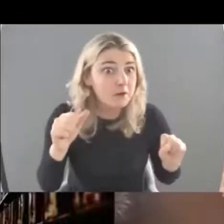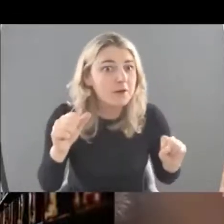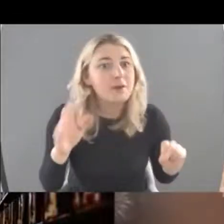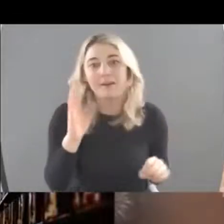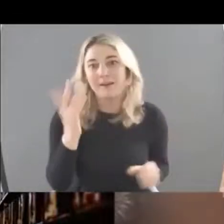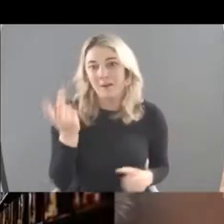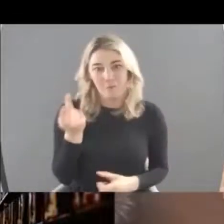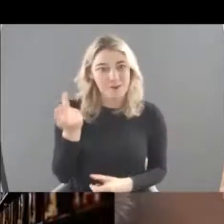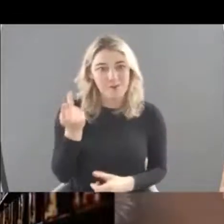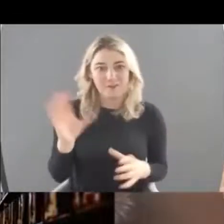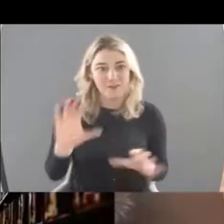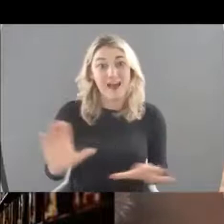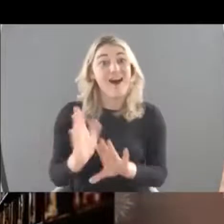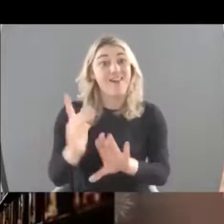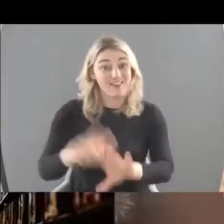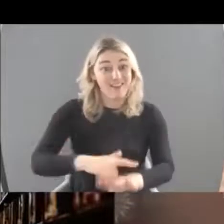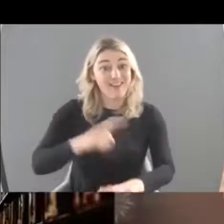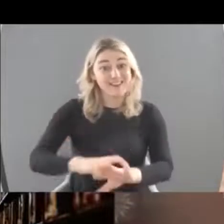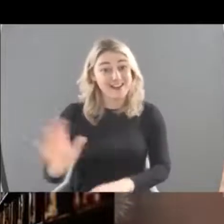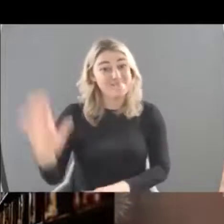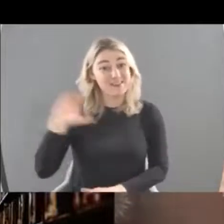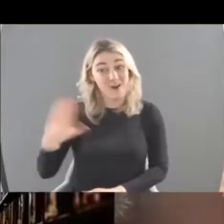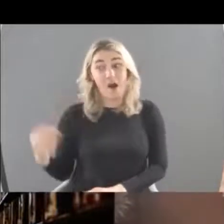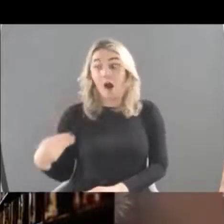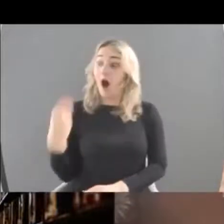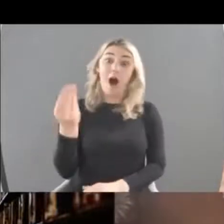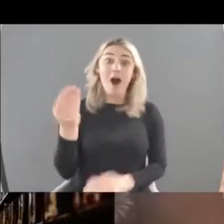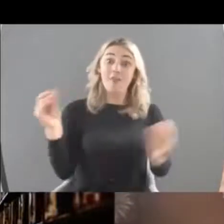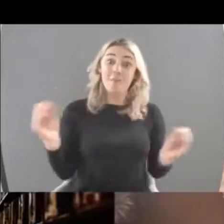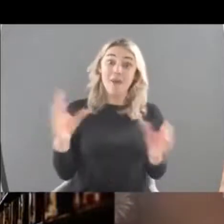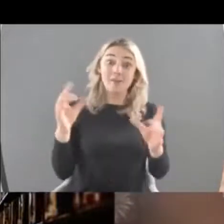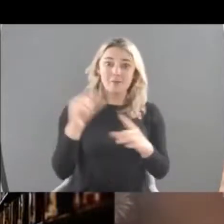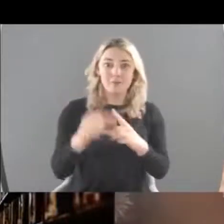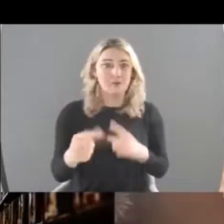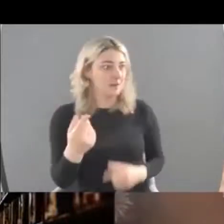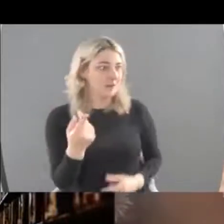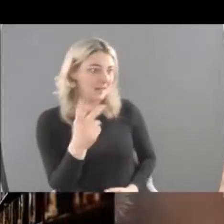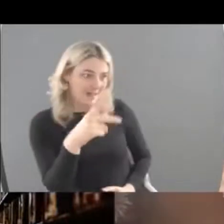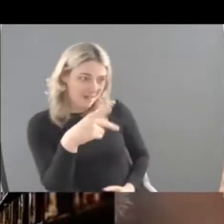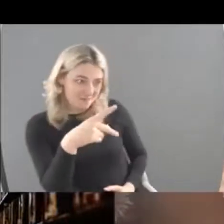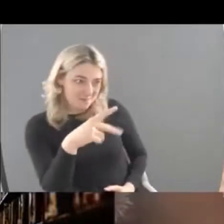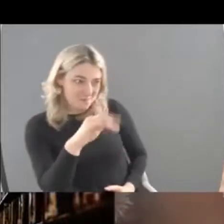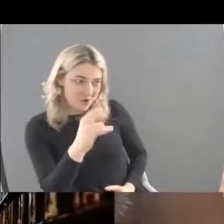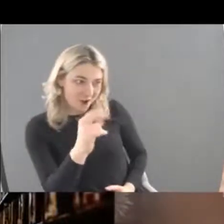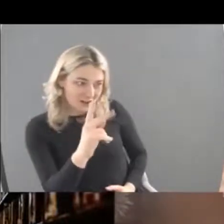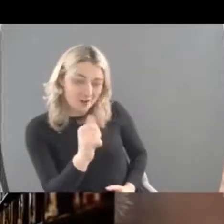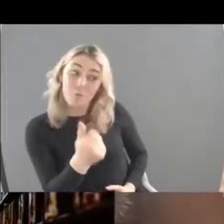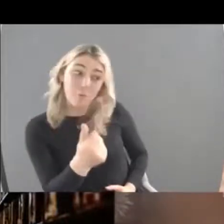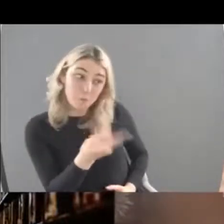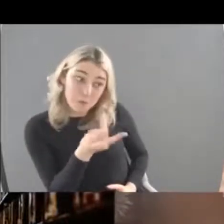A long, long time ago. We wouldn't have jobs! That's, that's true.